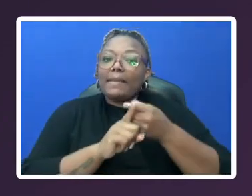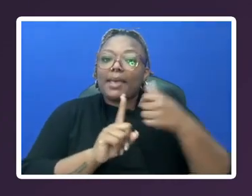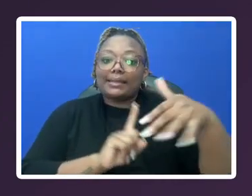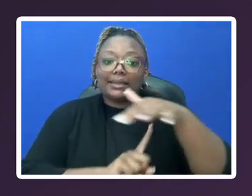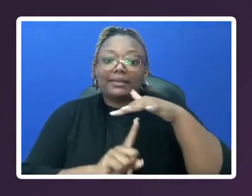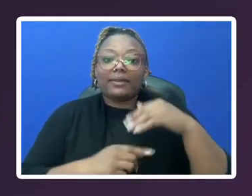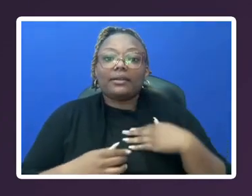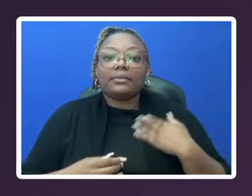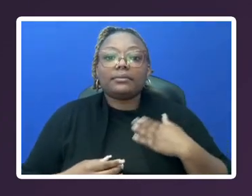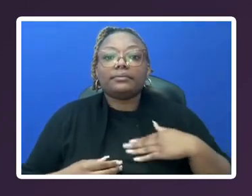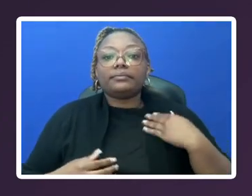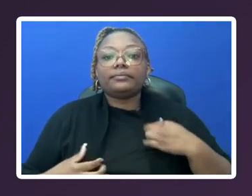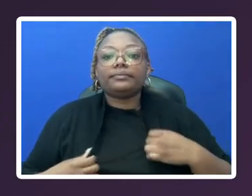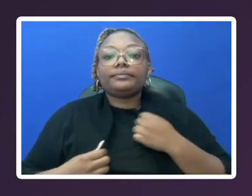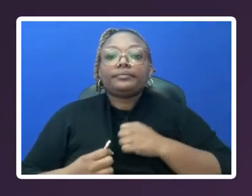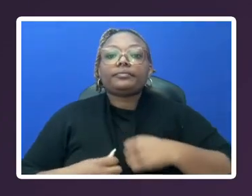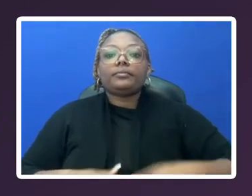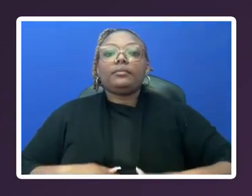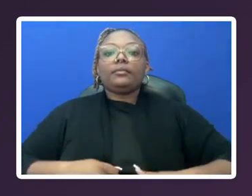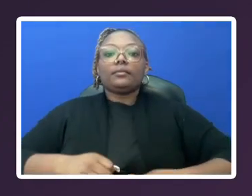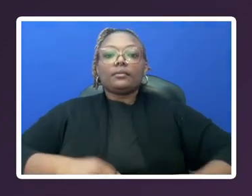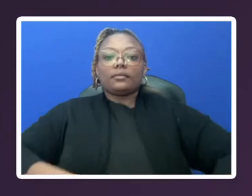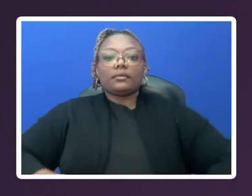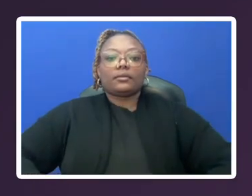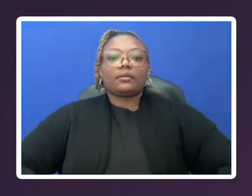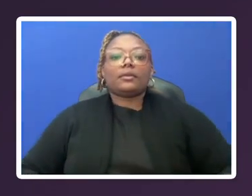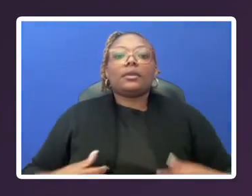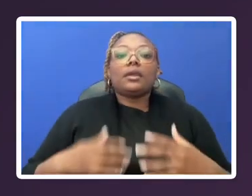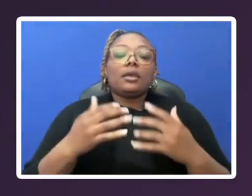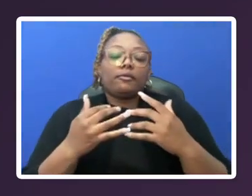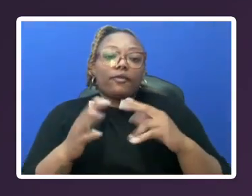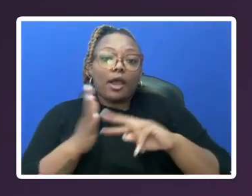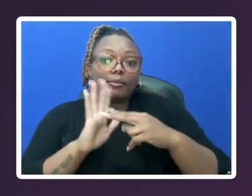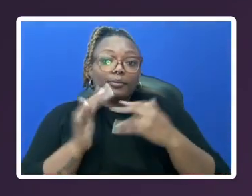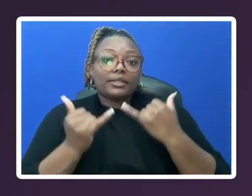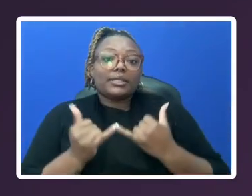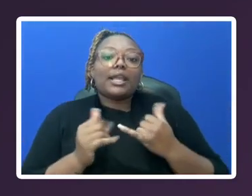For our purposes today we're going to specifically work with the cultural and technological lenses.